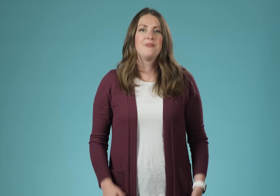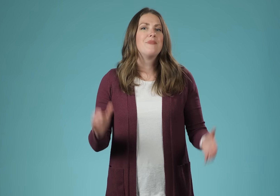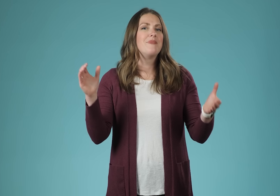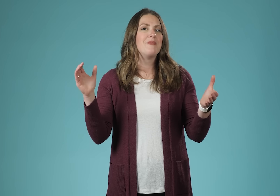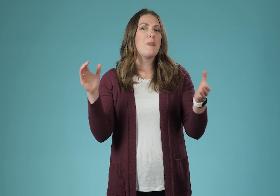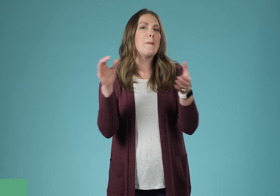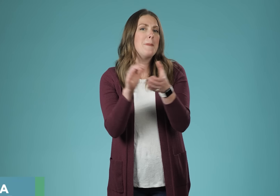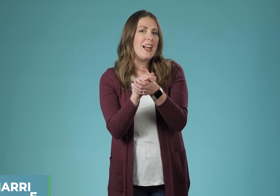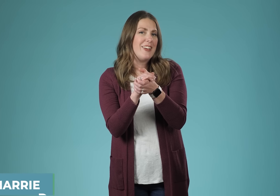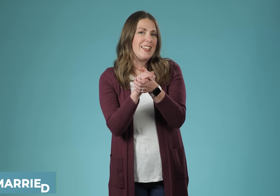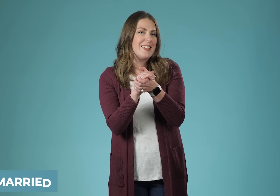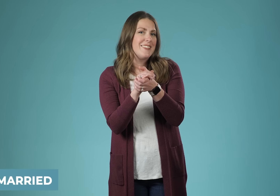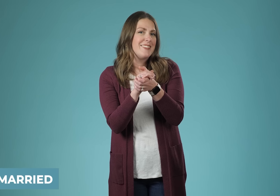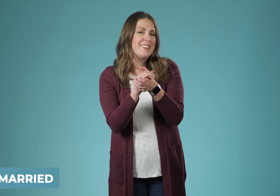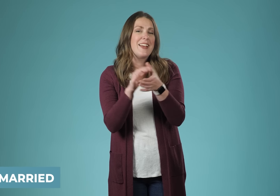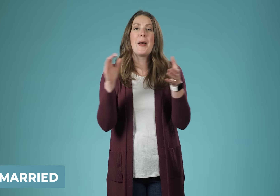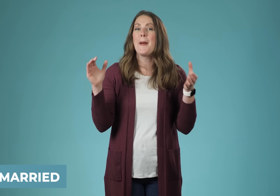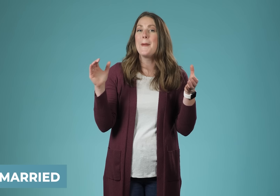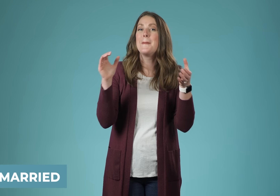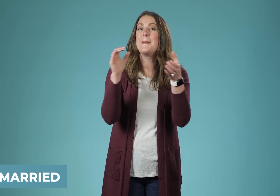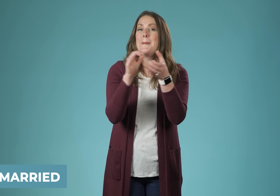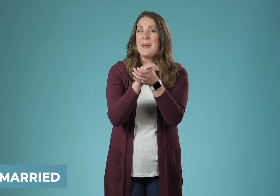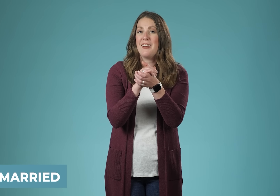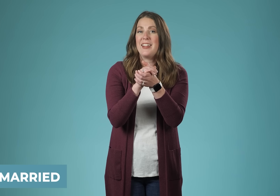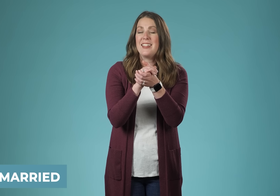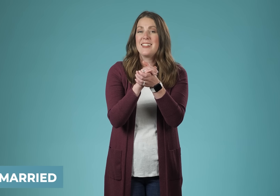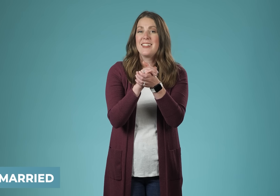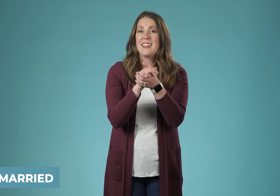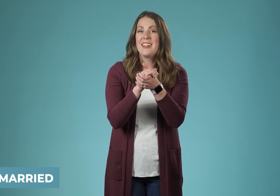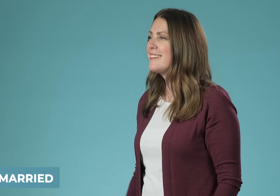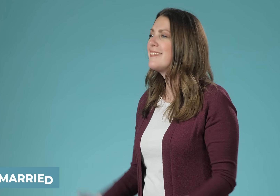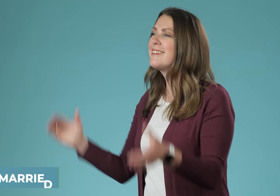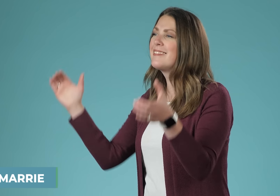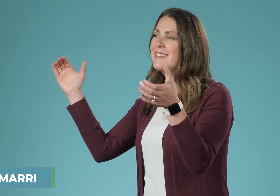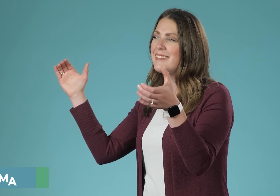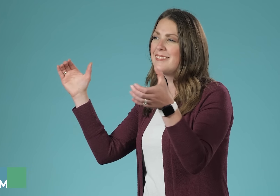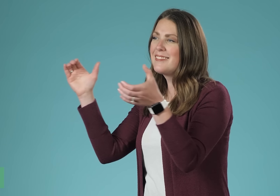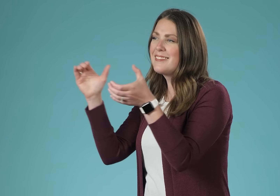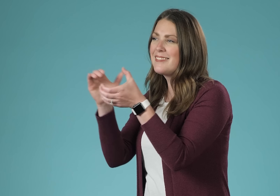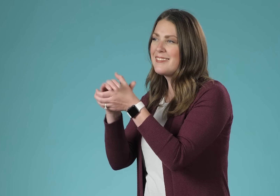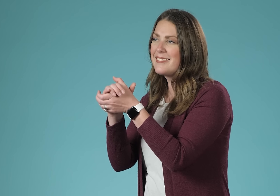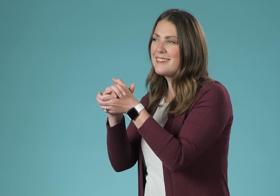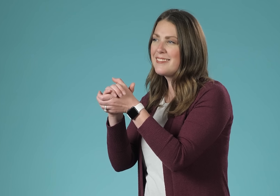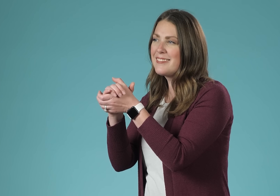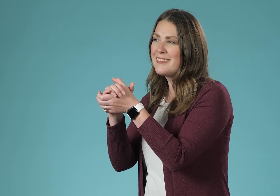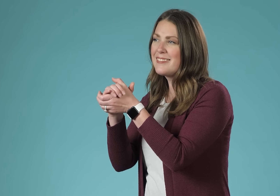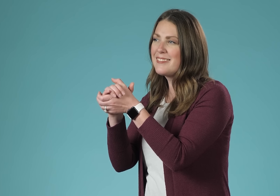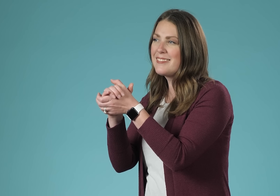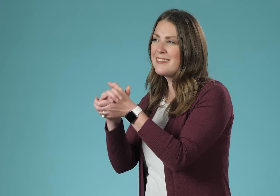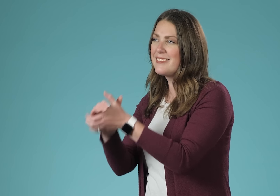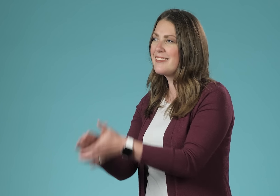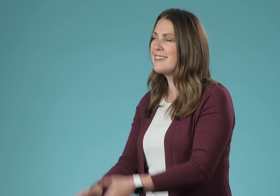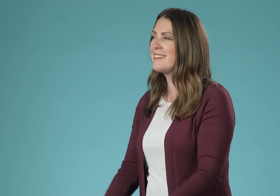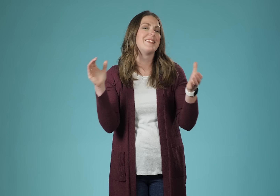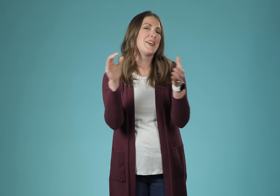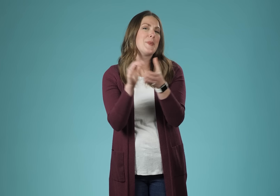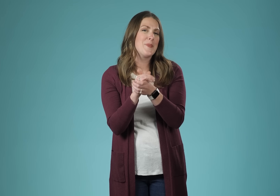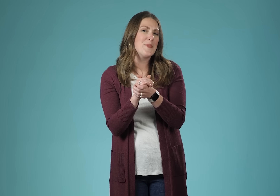Married You're holding hands when you're married